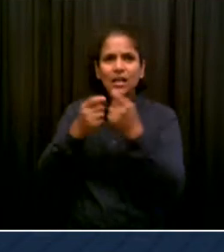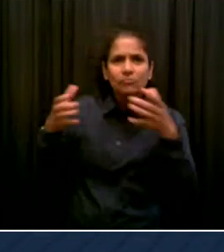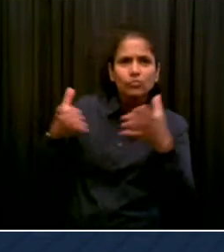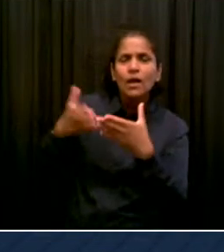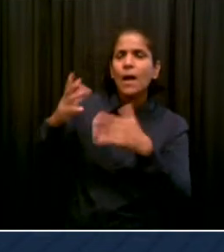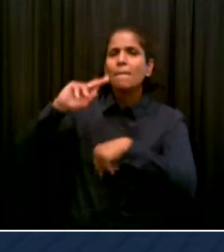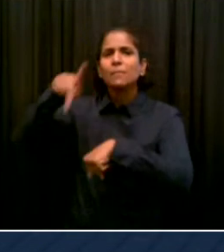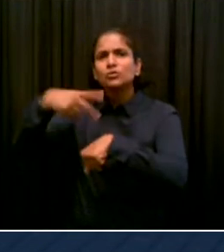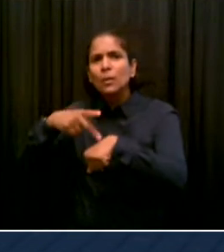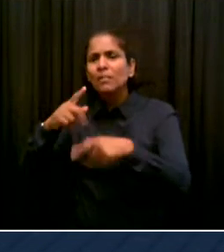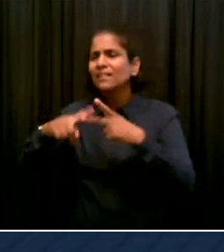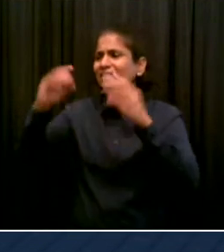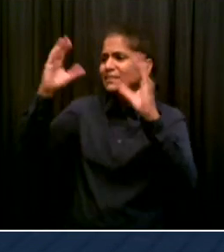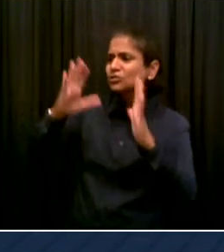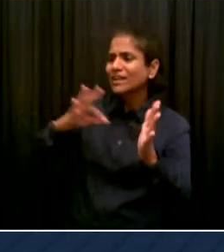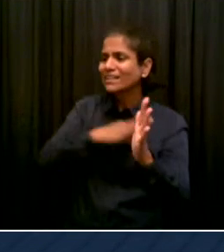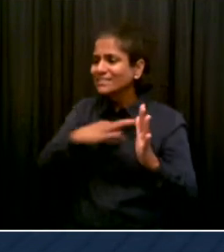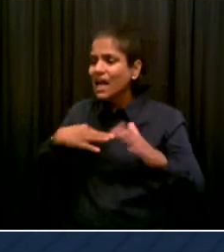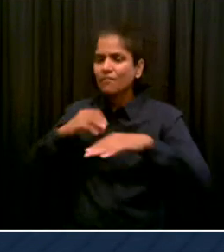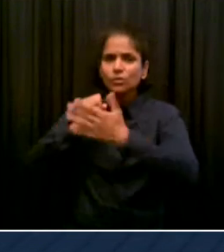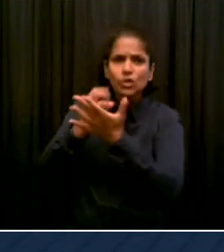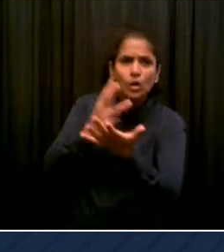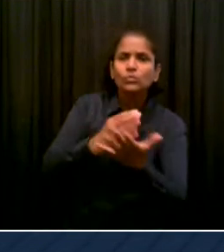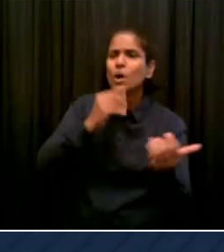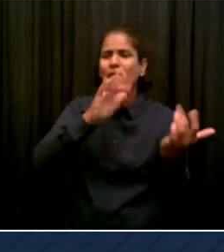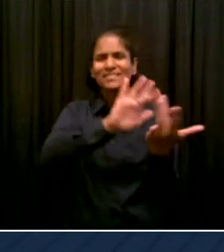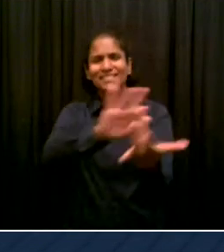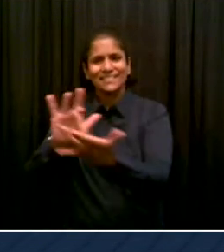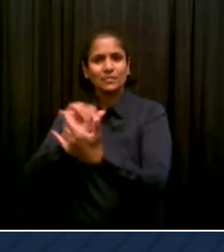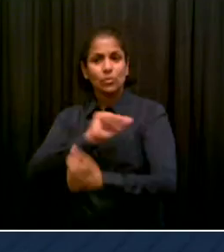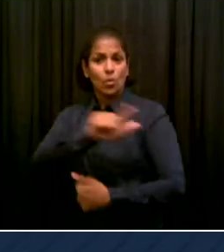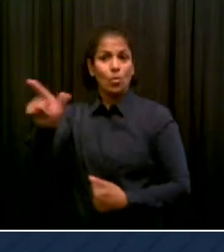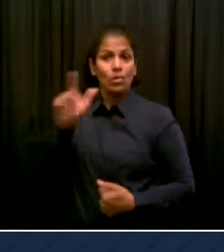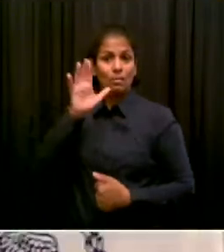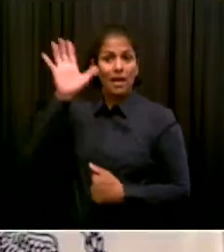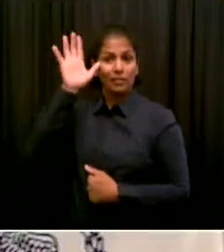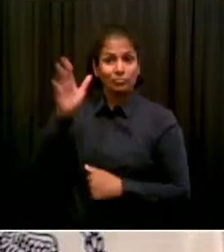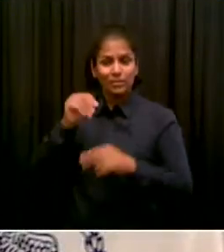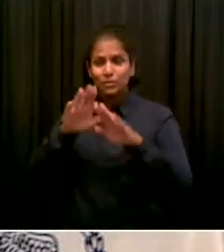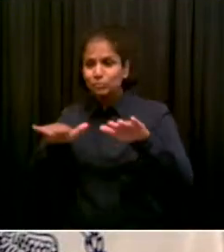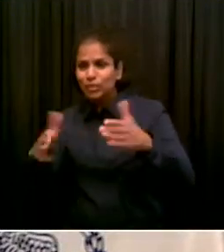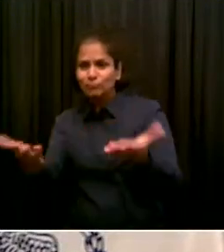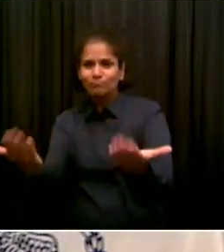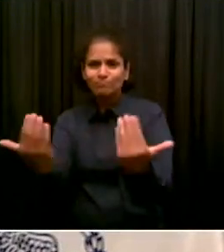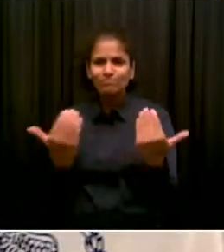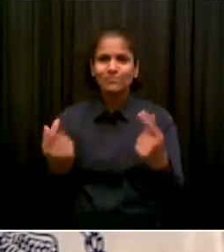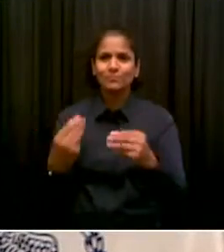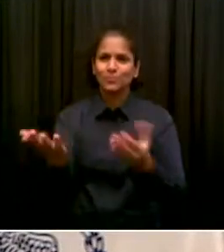OUT, ATTENDANCE TEAM MEMBERS, OUR OCUNSELORS AND SOCIAL WORKERS, EVERY STDEUNT EVERY